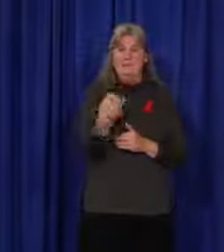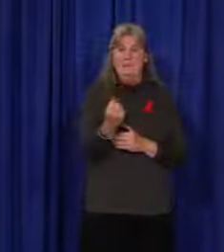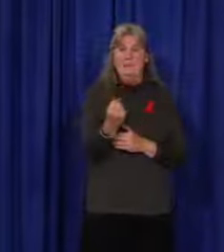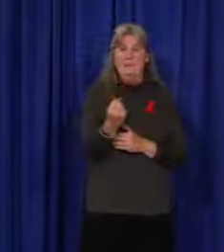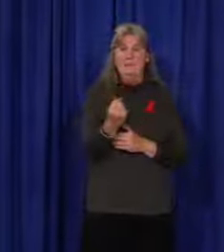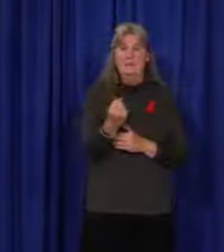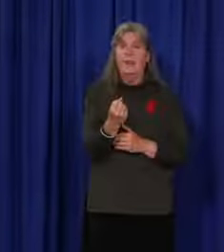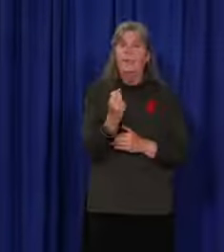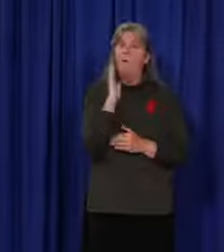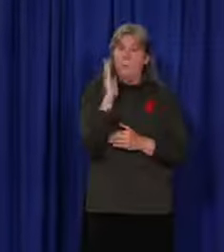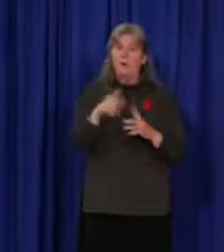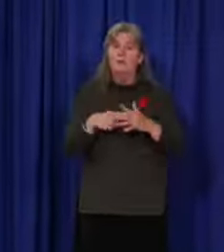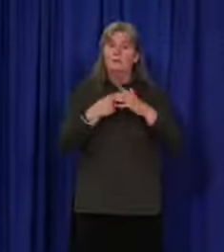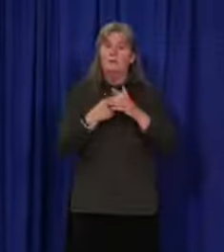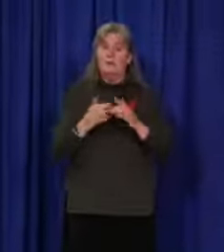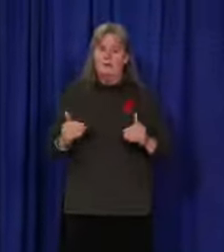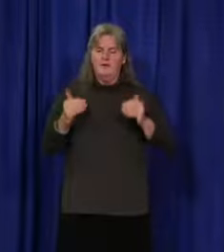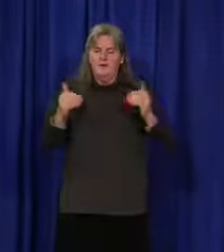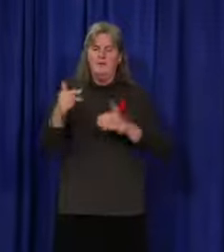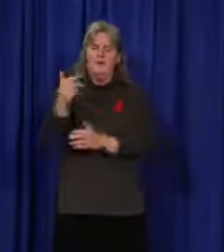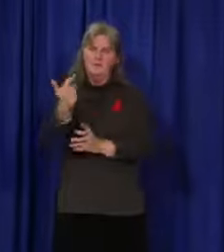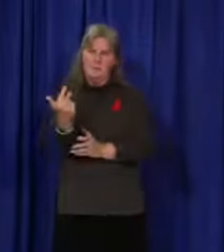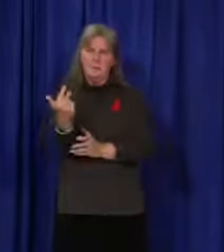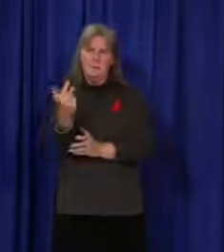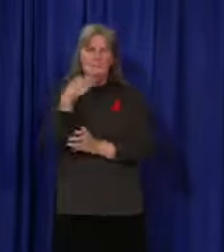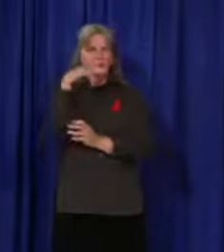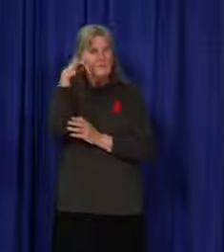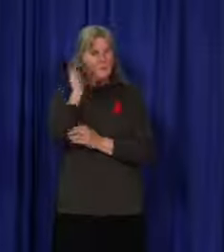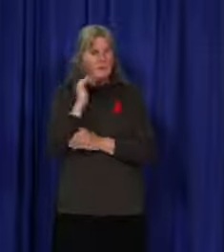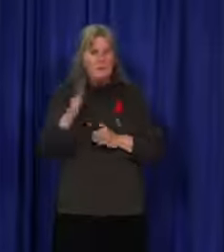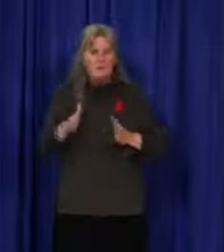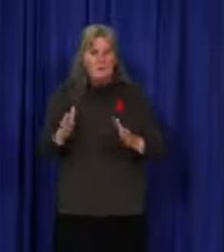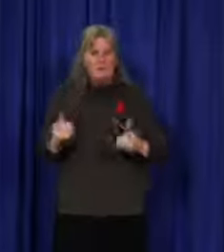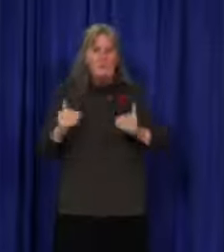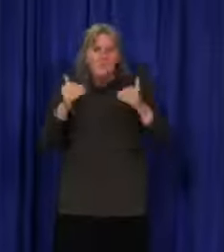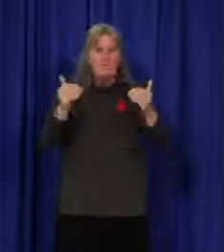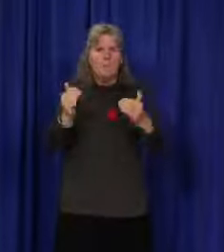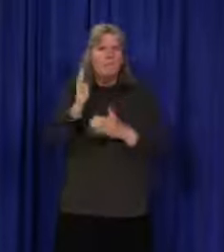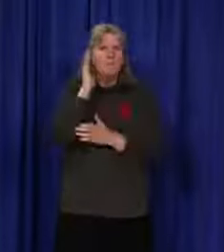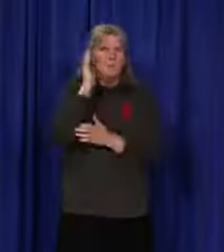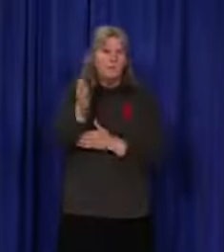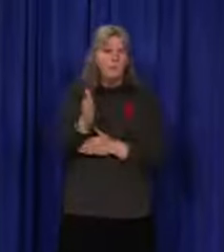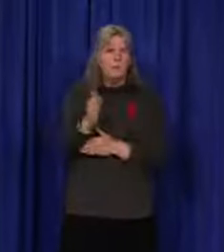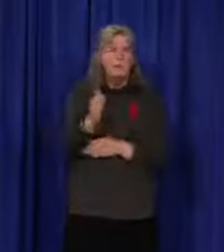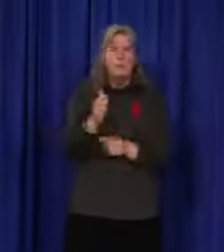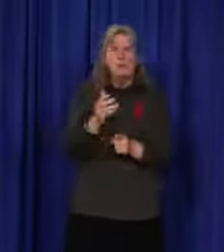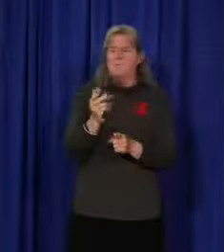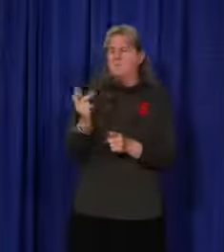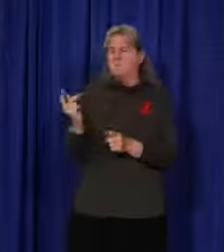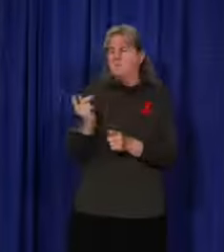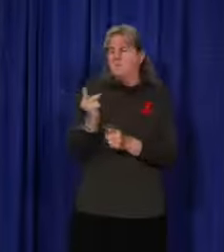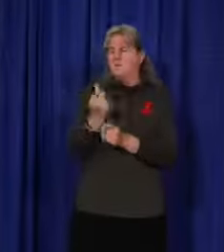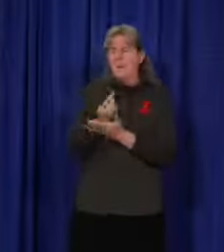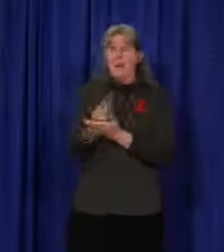that you have to maintain that physical spacing. So no change there. But the big difference in phase three is the introduction of